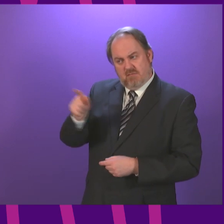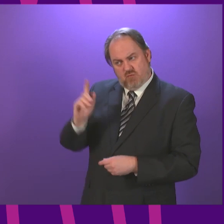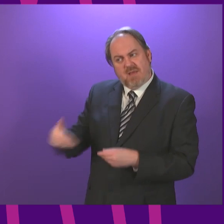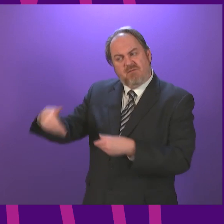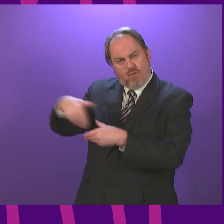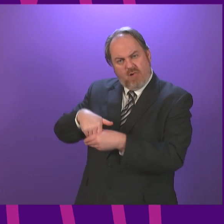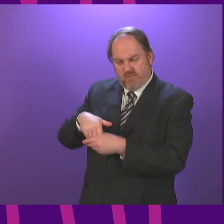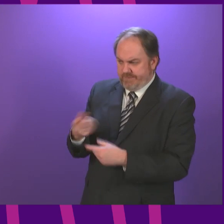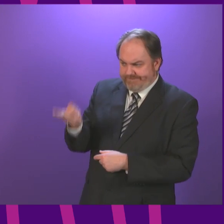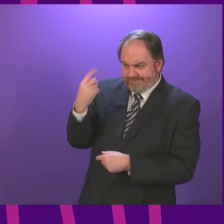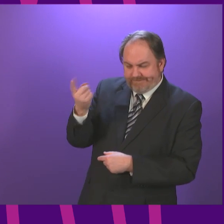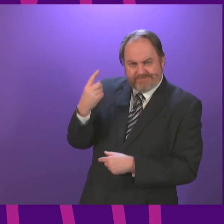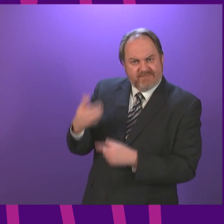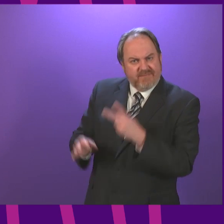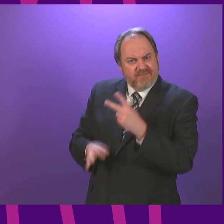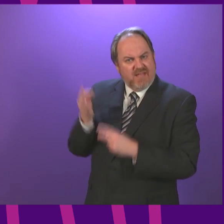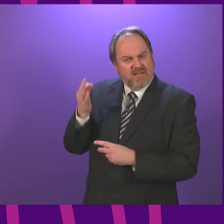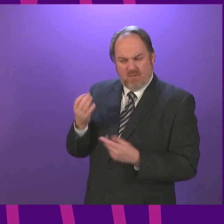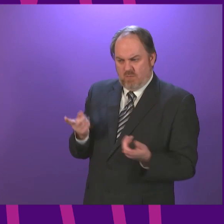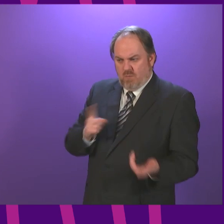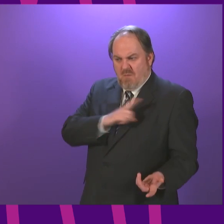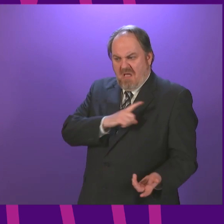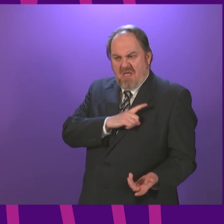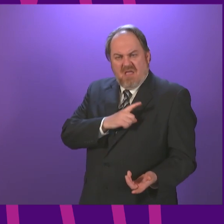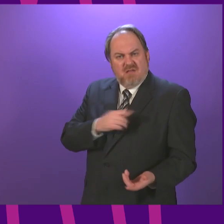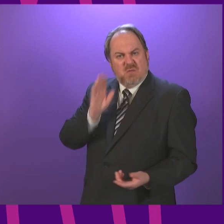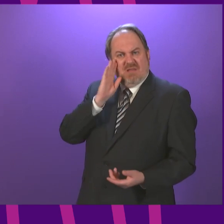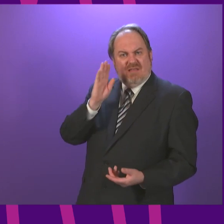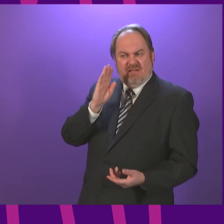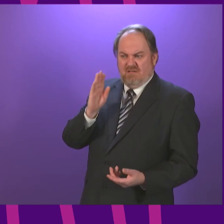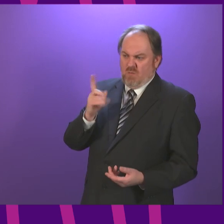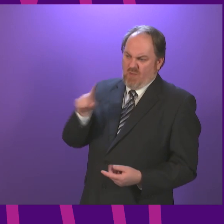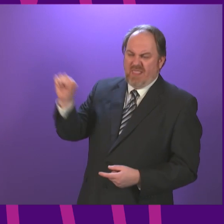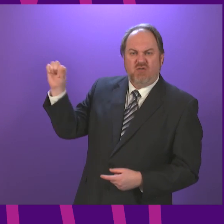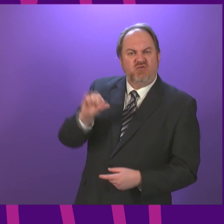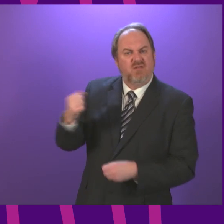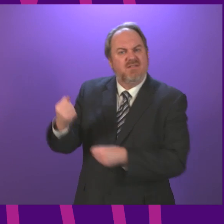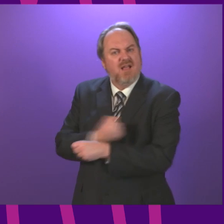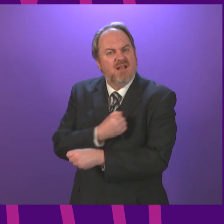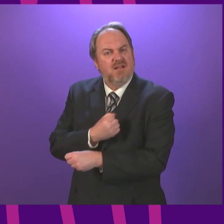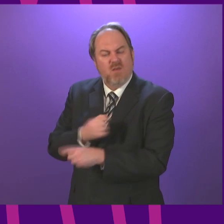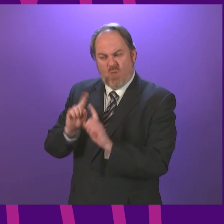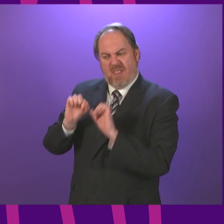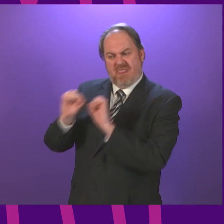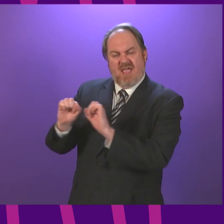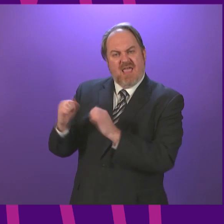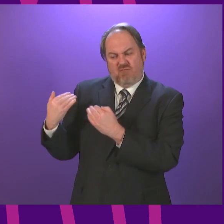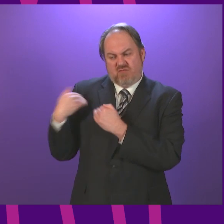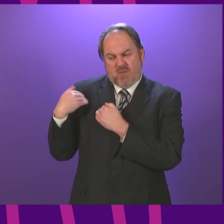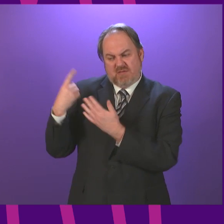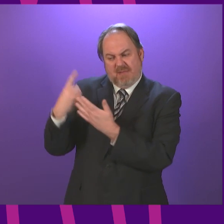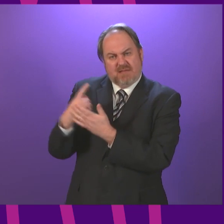process, or could open up to its responsibilities in that respect. Does the cabinet secretary